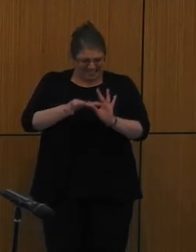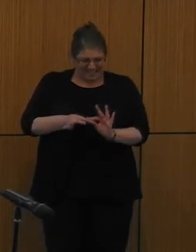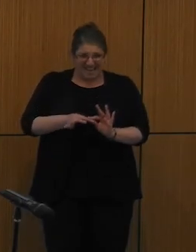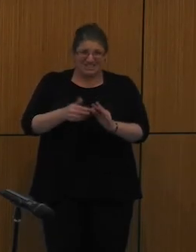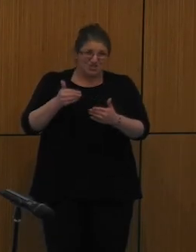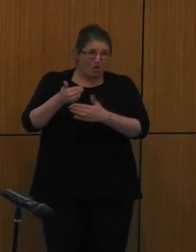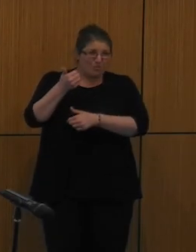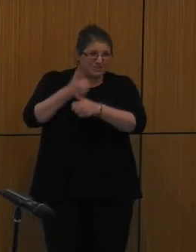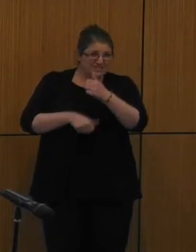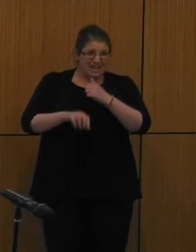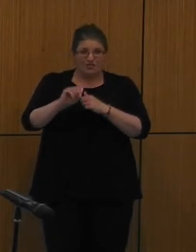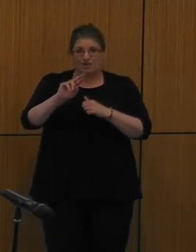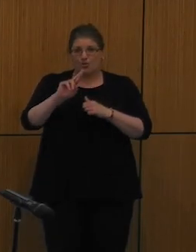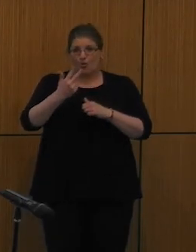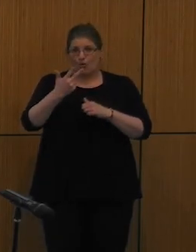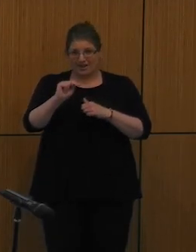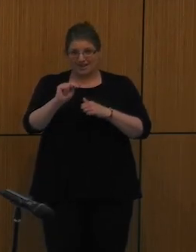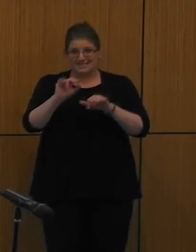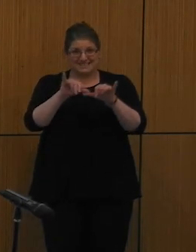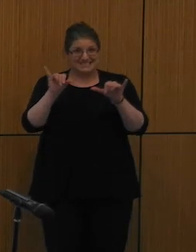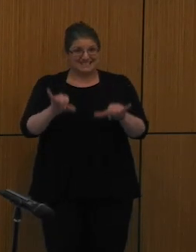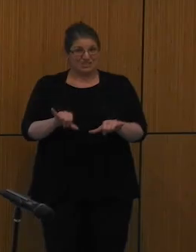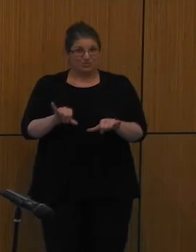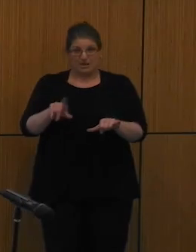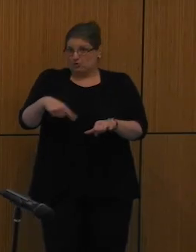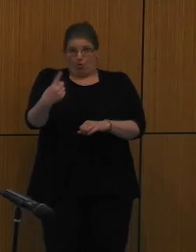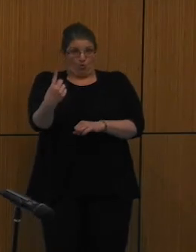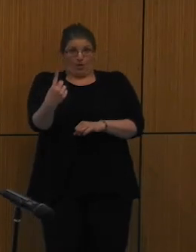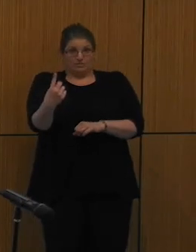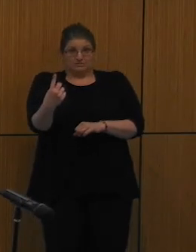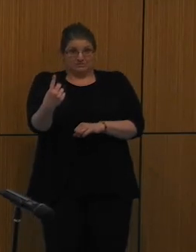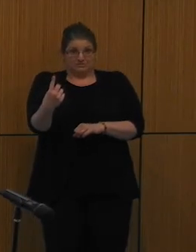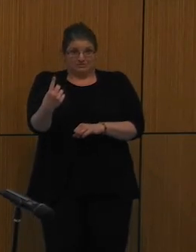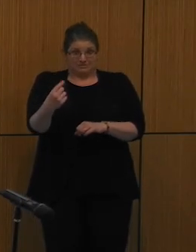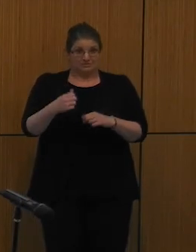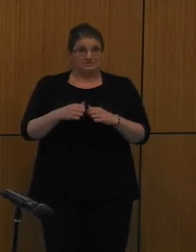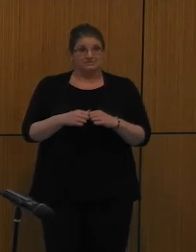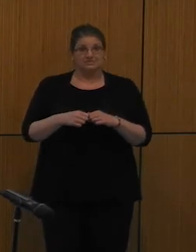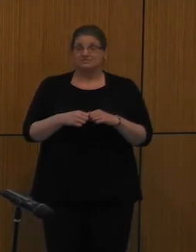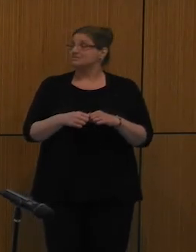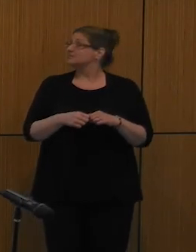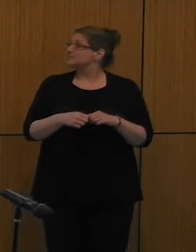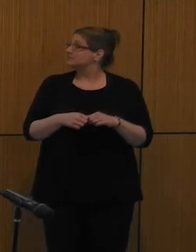that we have in the body, which no other nerve really does. What's not shown